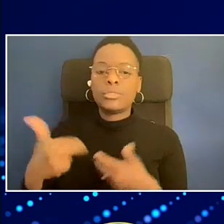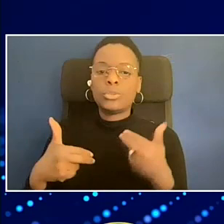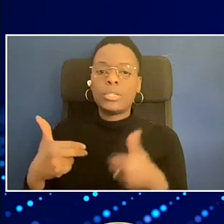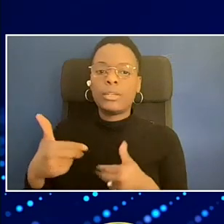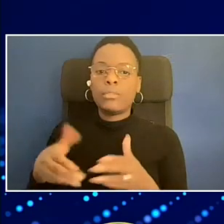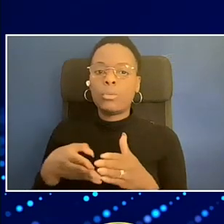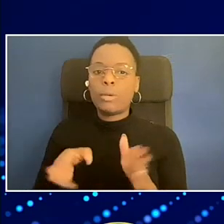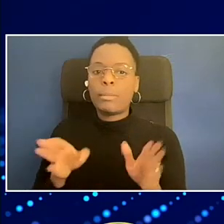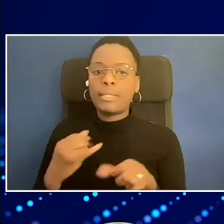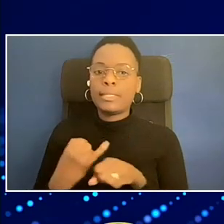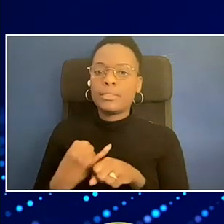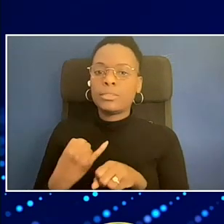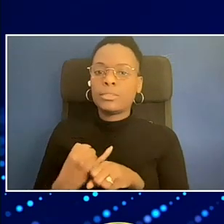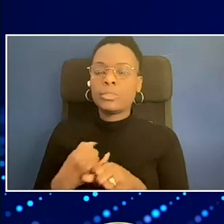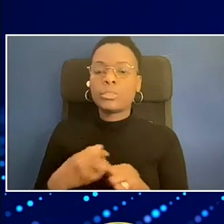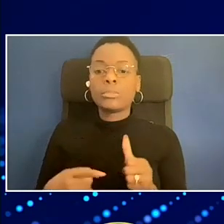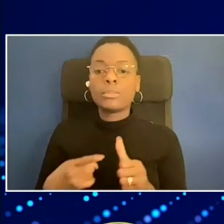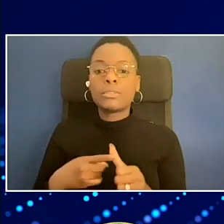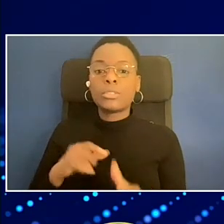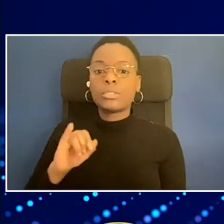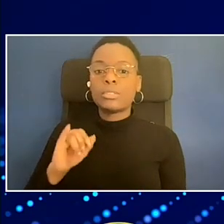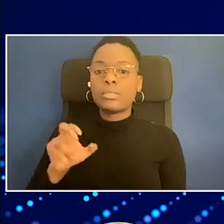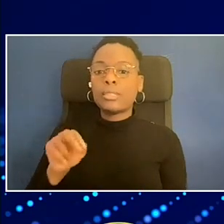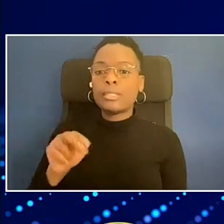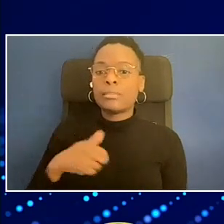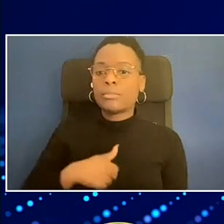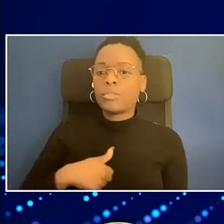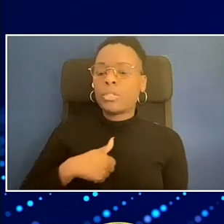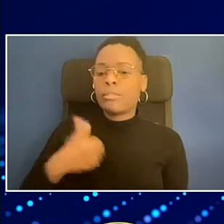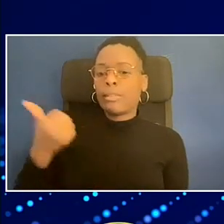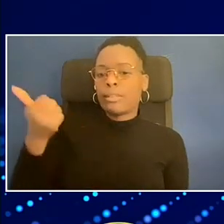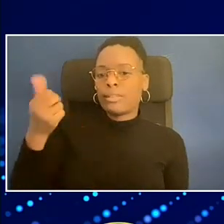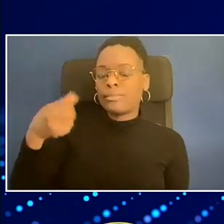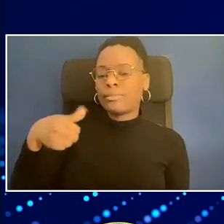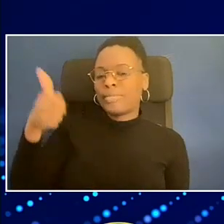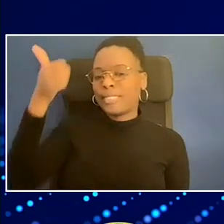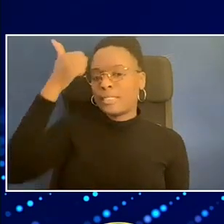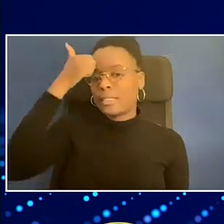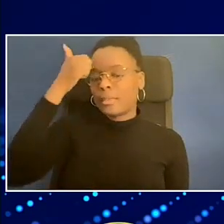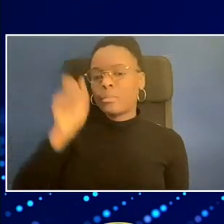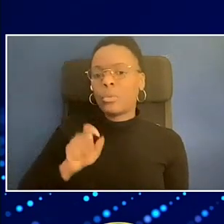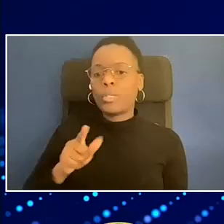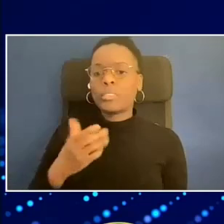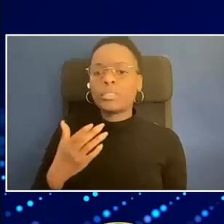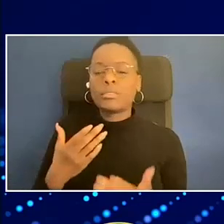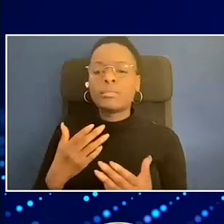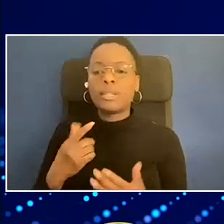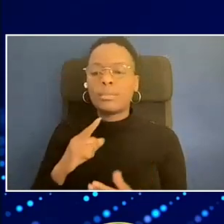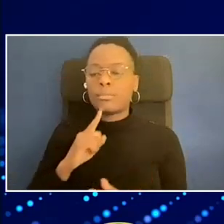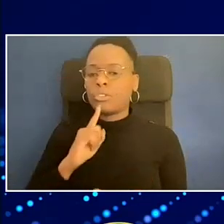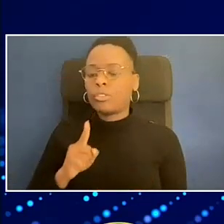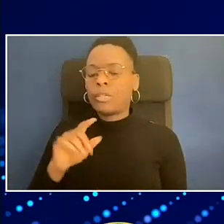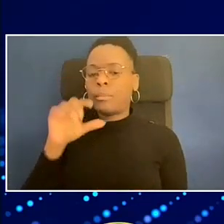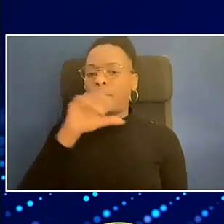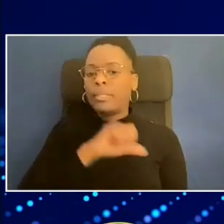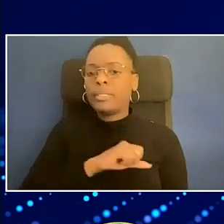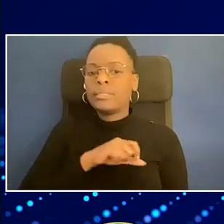Yeah, sorry for the dumb question, and I swear I must have missed this, but so the addition or change to the student is a